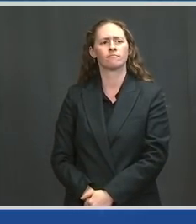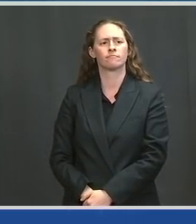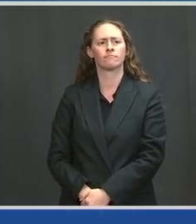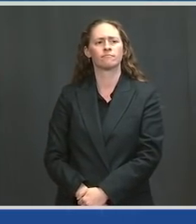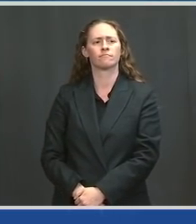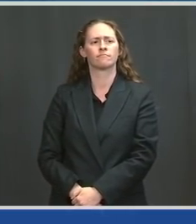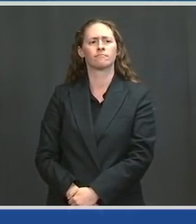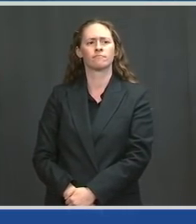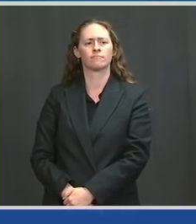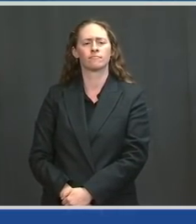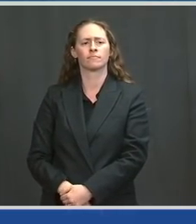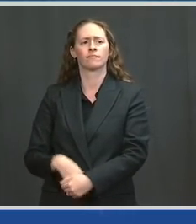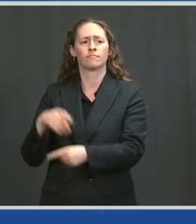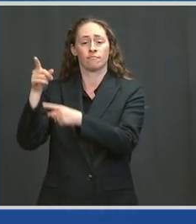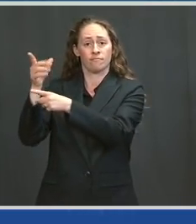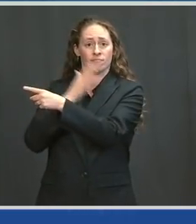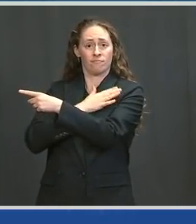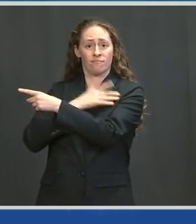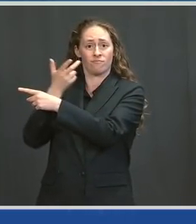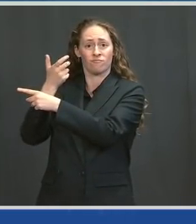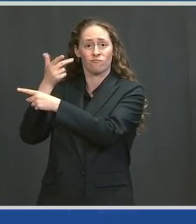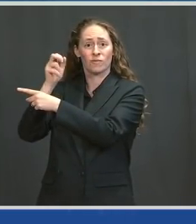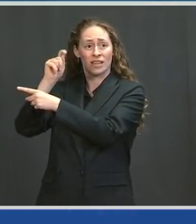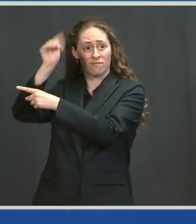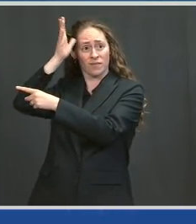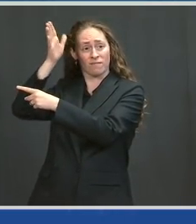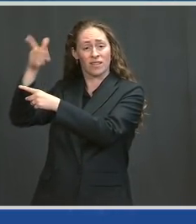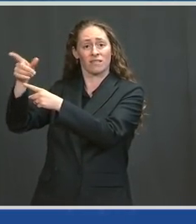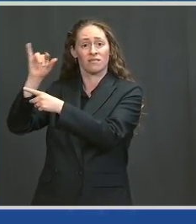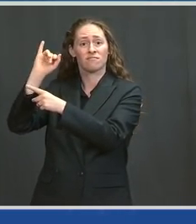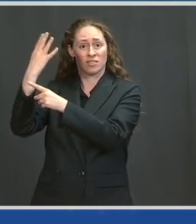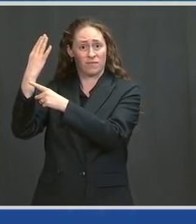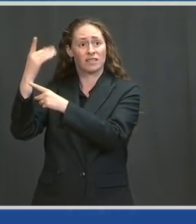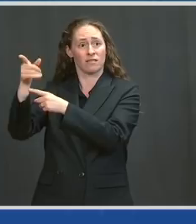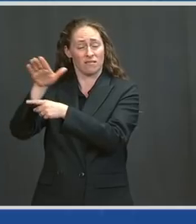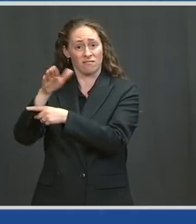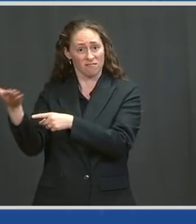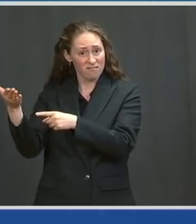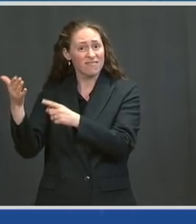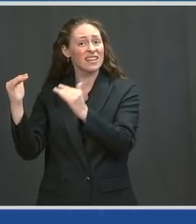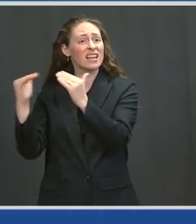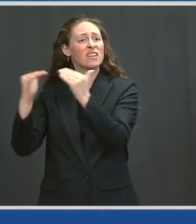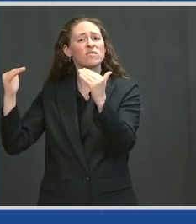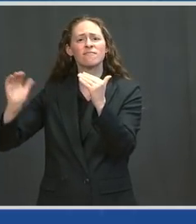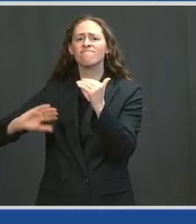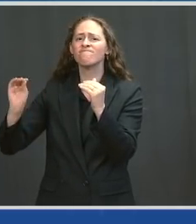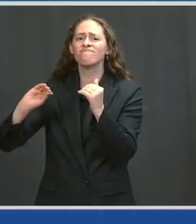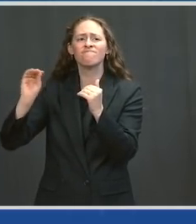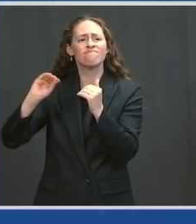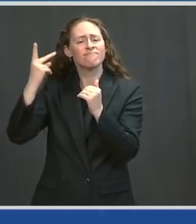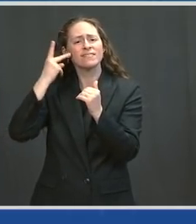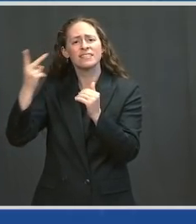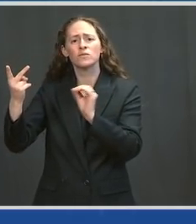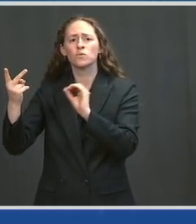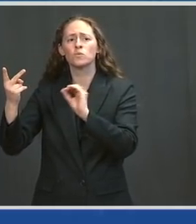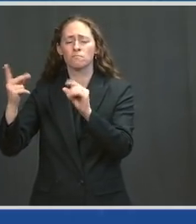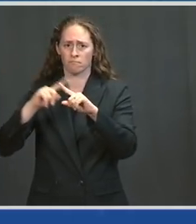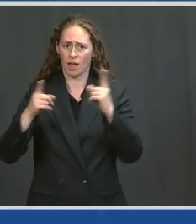But I am sure we will see justice in my lifetime, thanks to the efforts of all of you here joining us today.